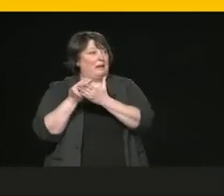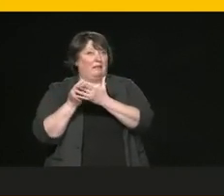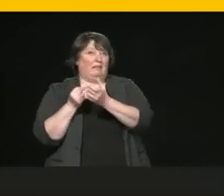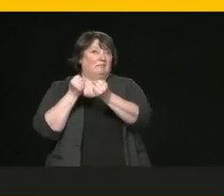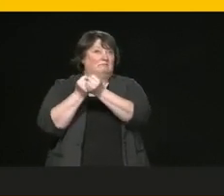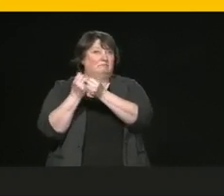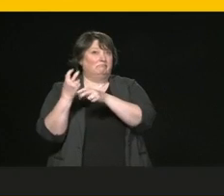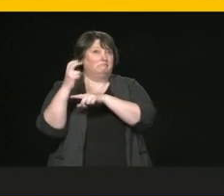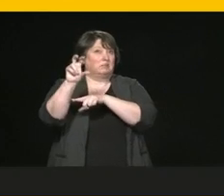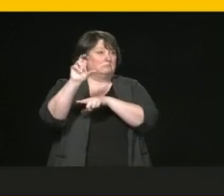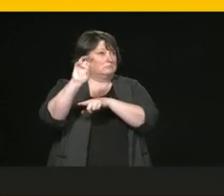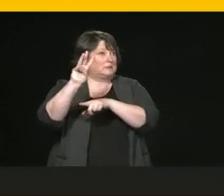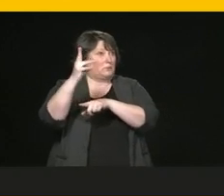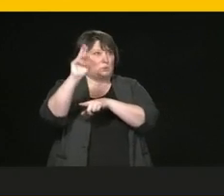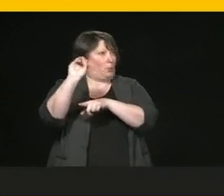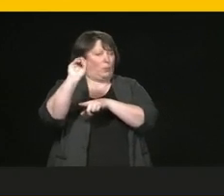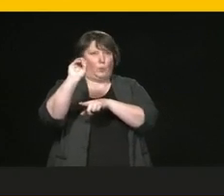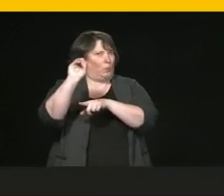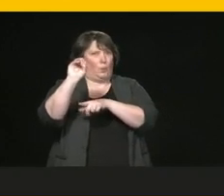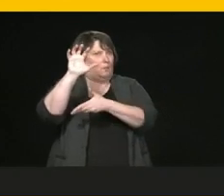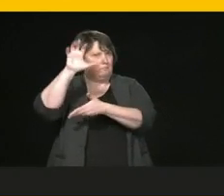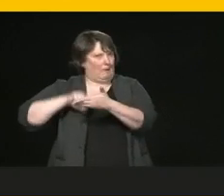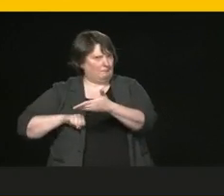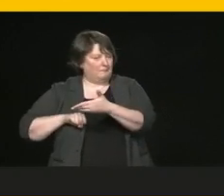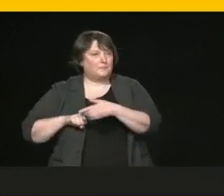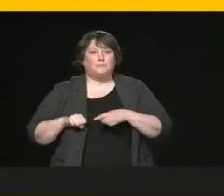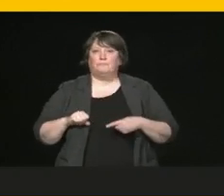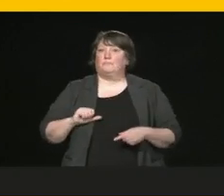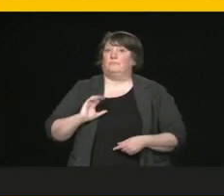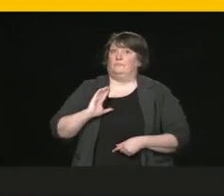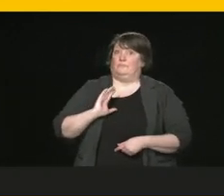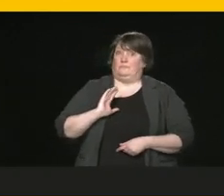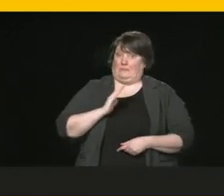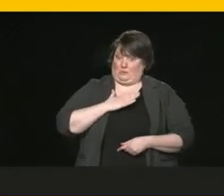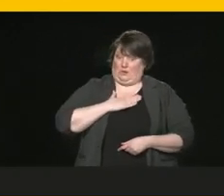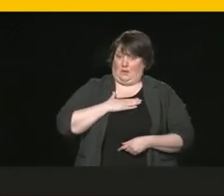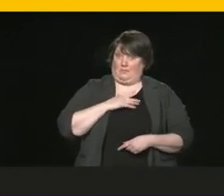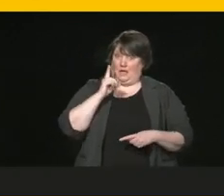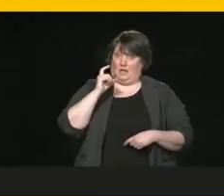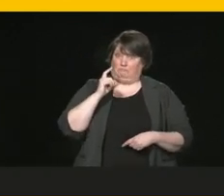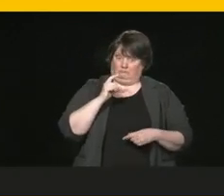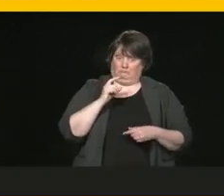TO FREEZE ITS FUNDING FOR THE WORLD HEALTH ORGANIZATION.